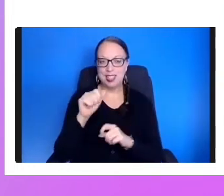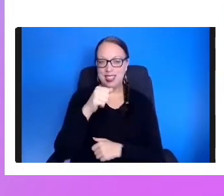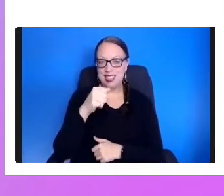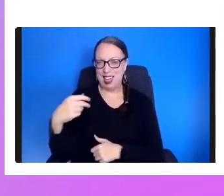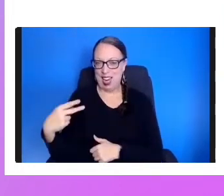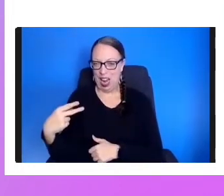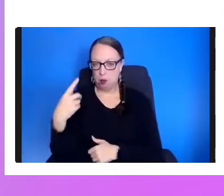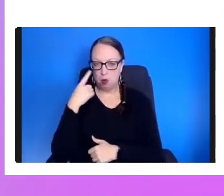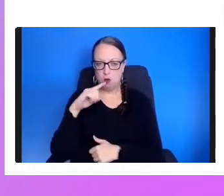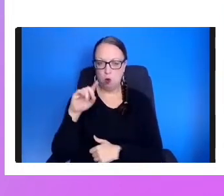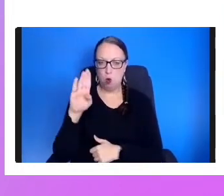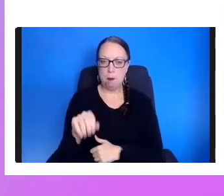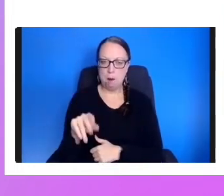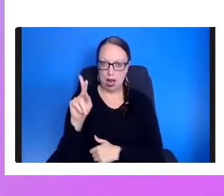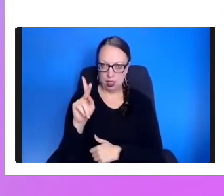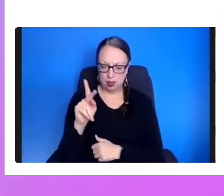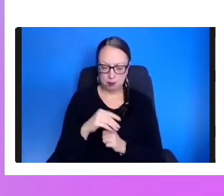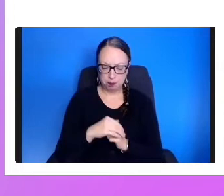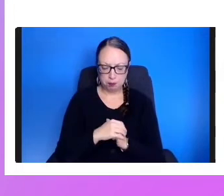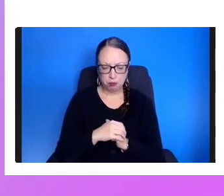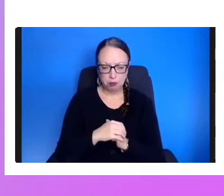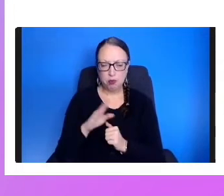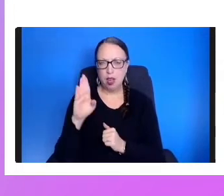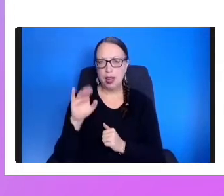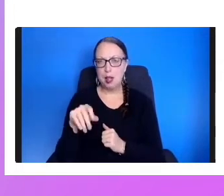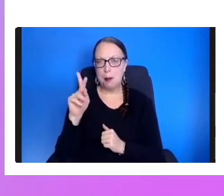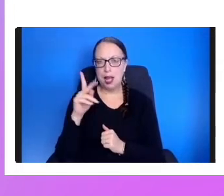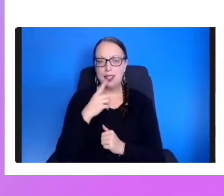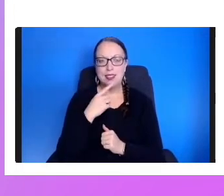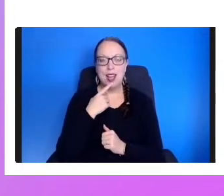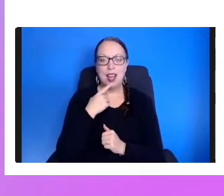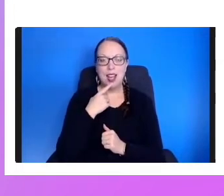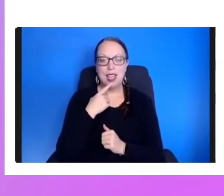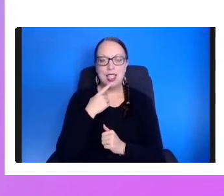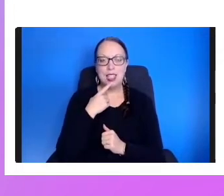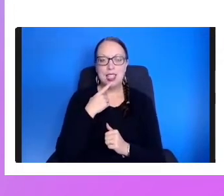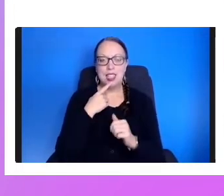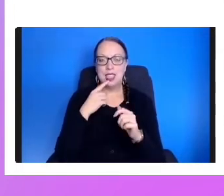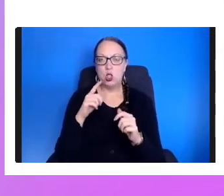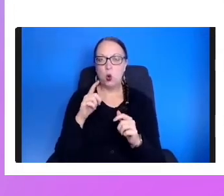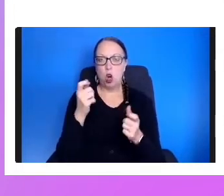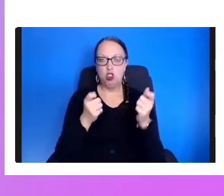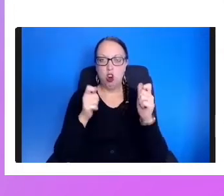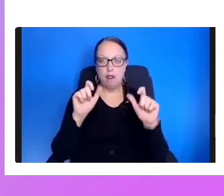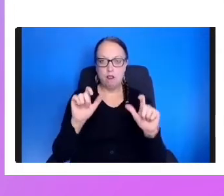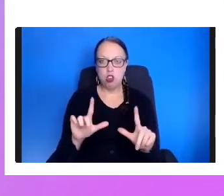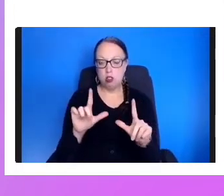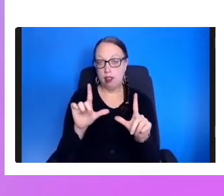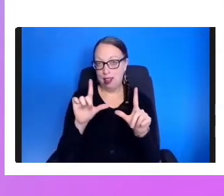and that at one point the bank said take a photo of your driver's license, so no joke the gentleman